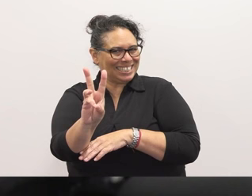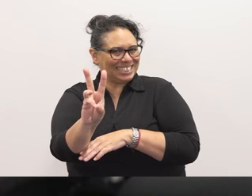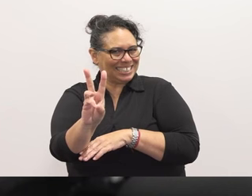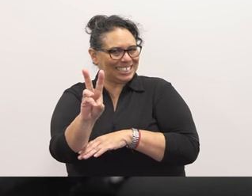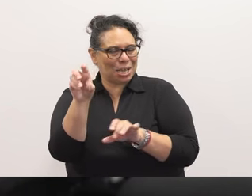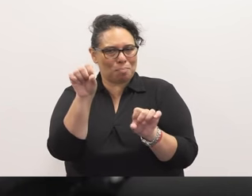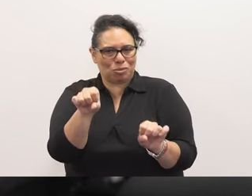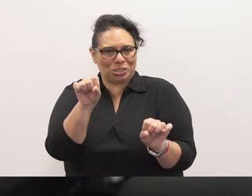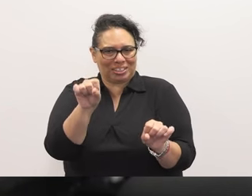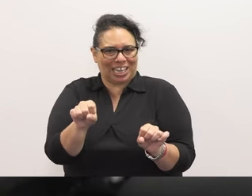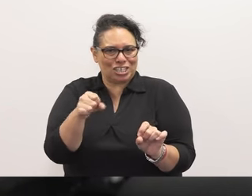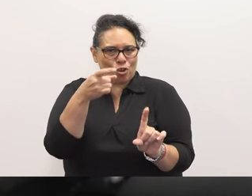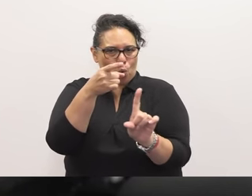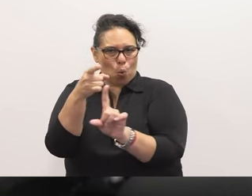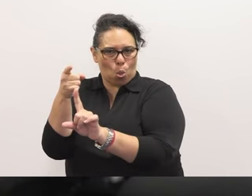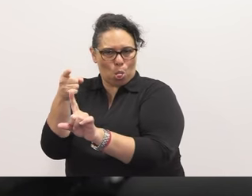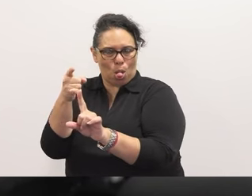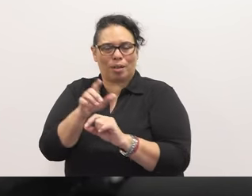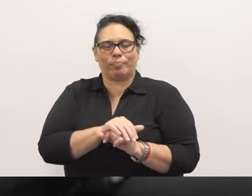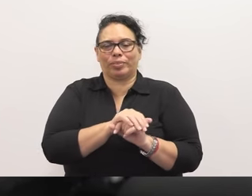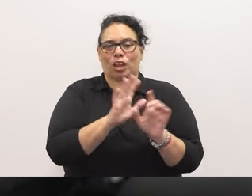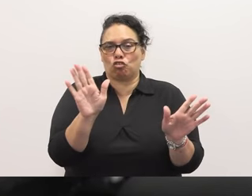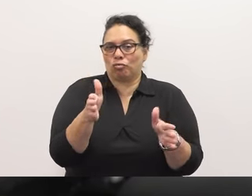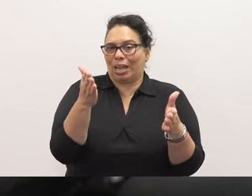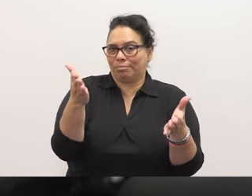in the form of recommended board of education goals